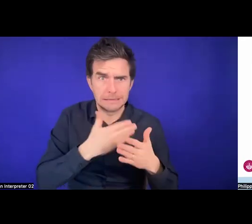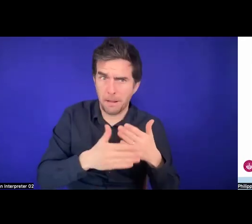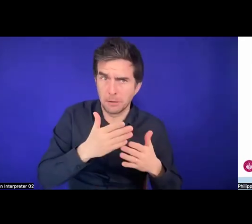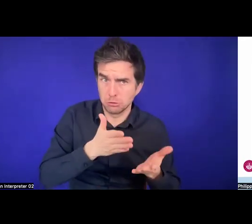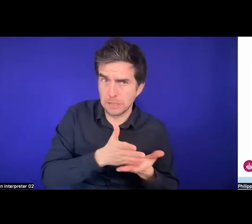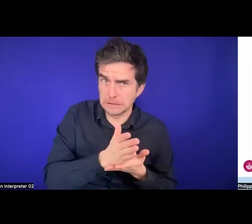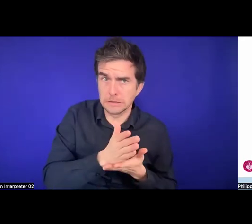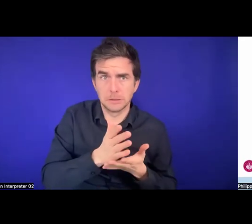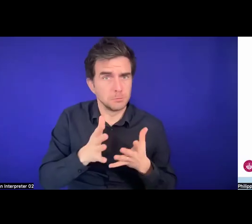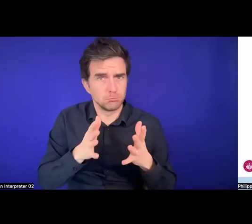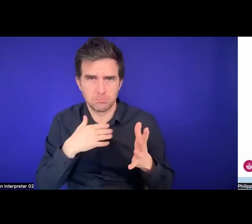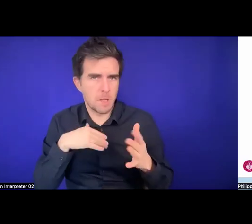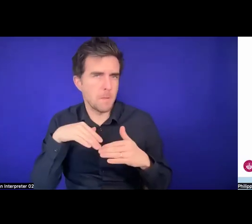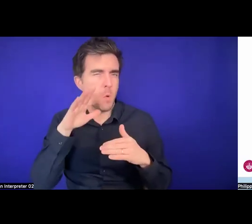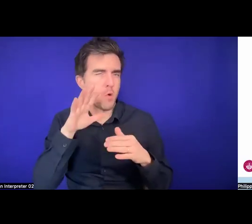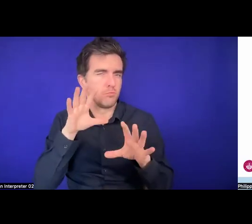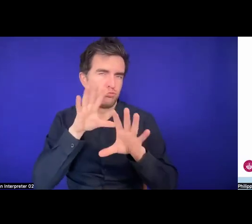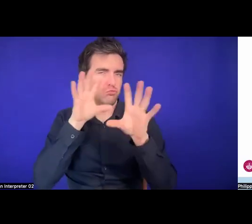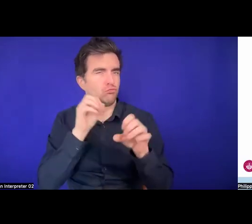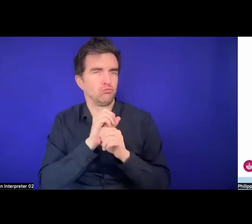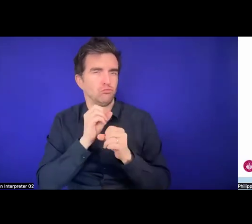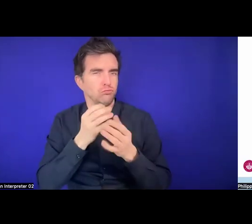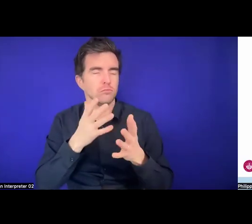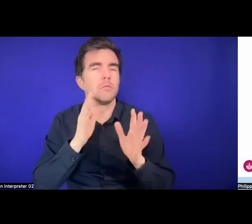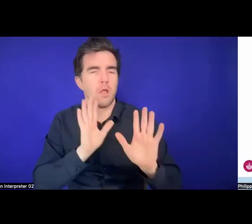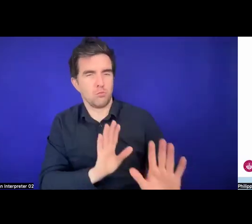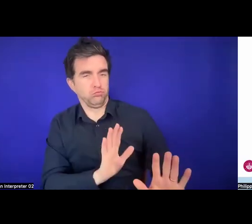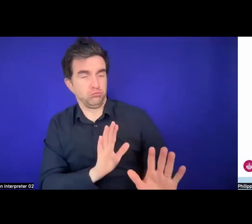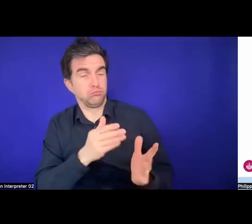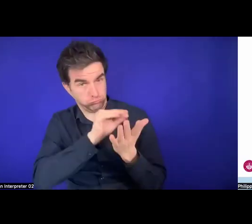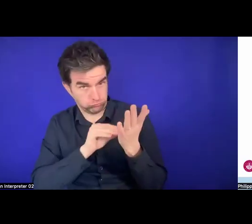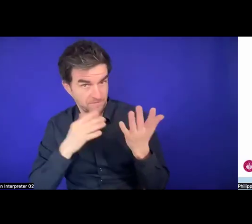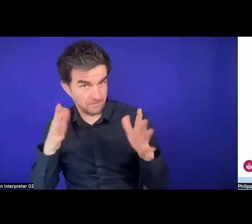think on this topic, and through this process, some research questions began to